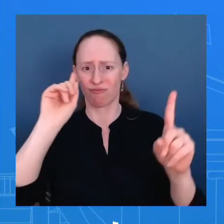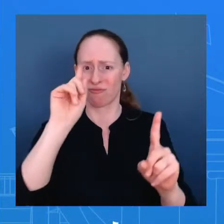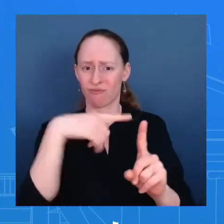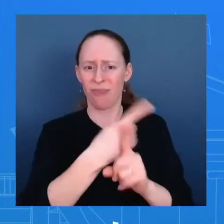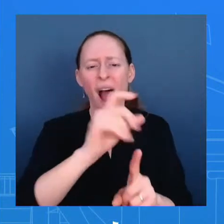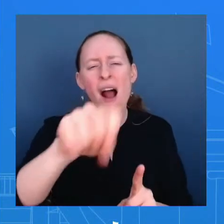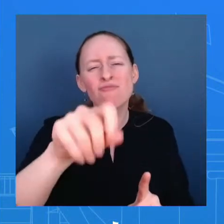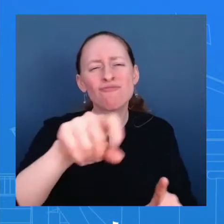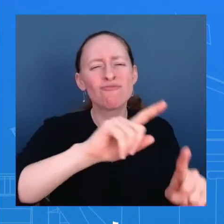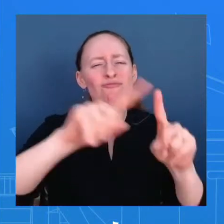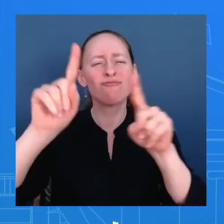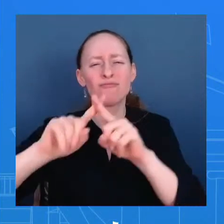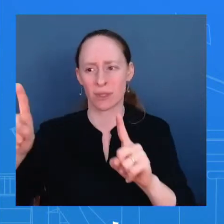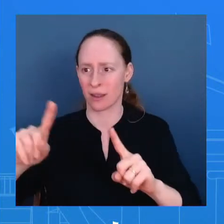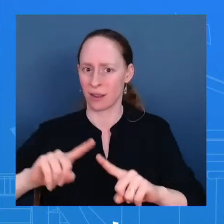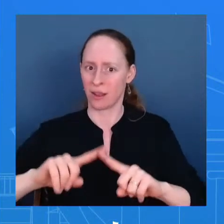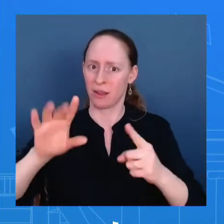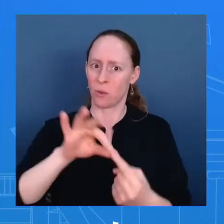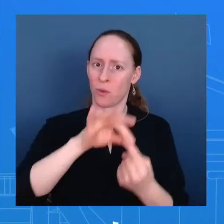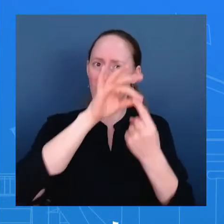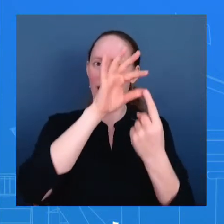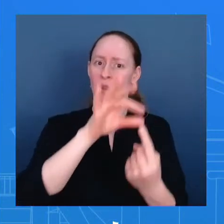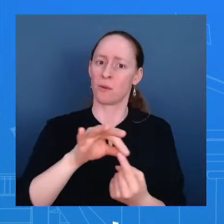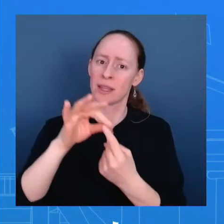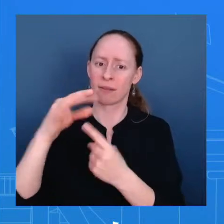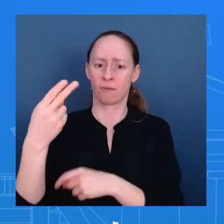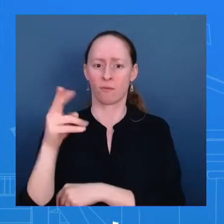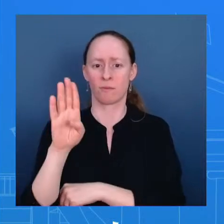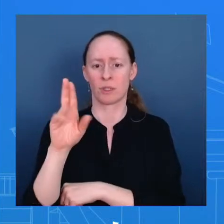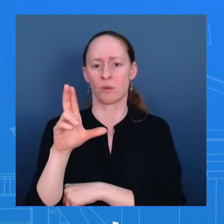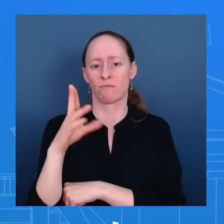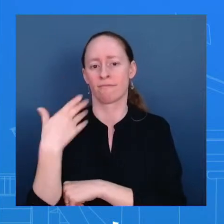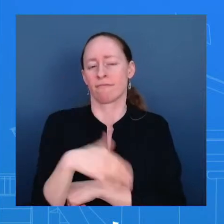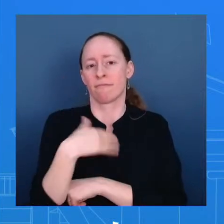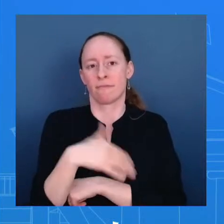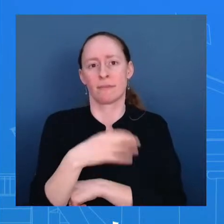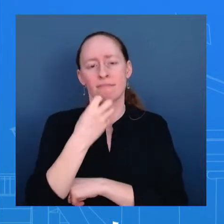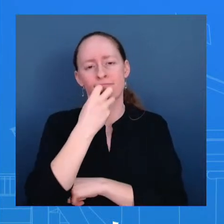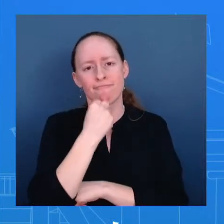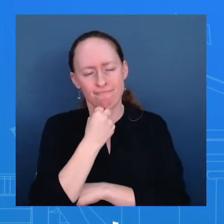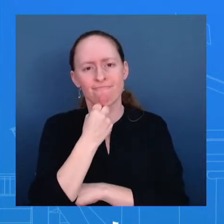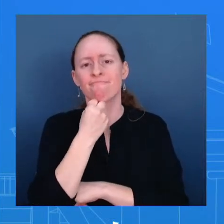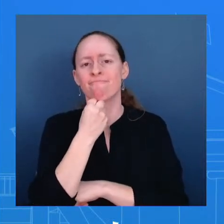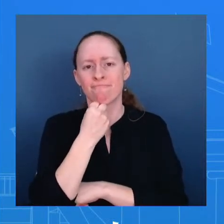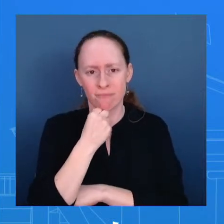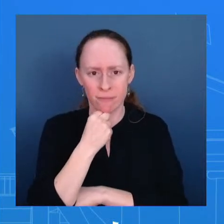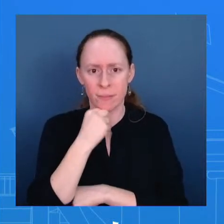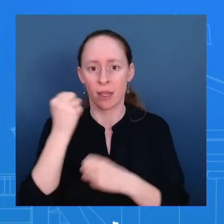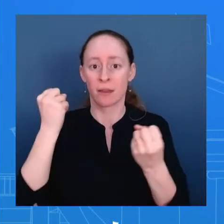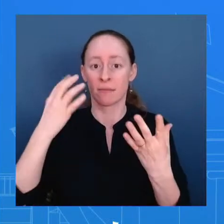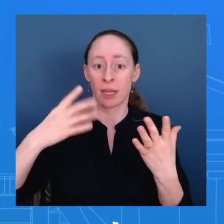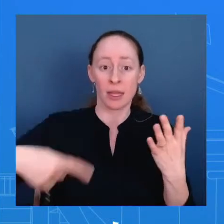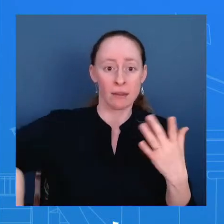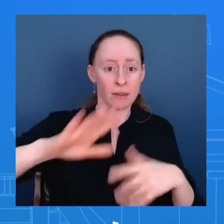most, almost every one of them, but most of them birth after one of the darkest periods in world history